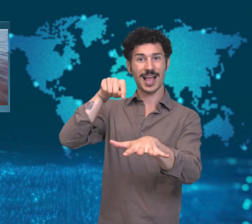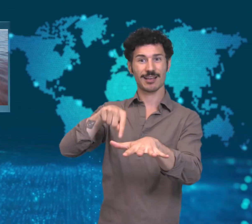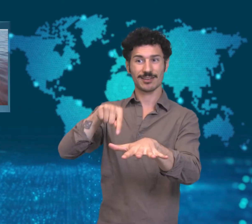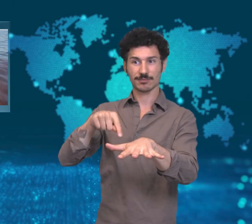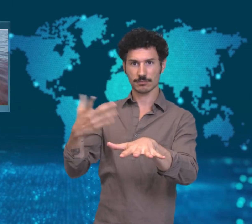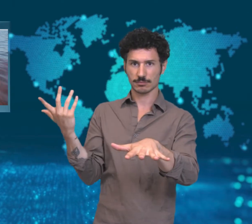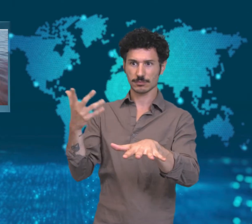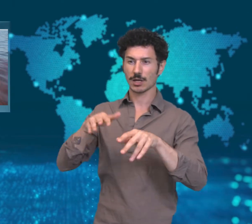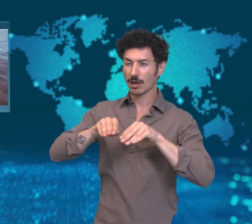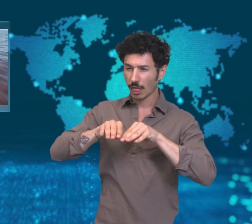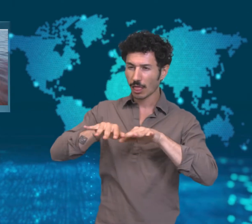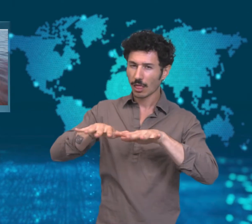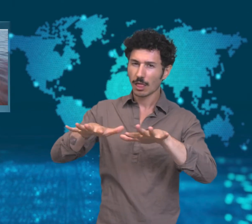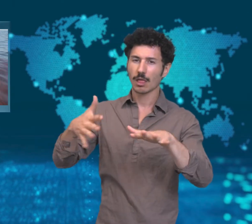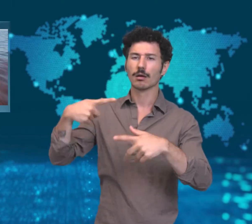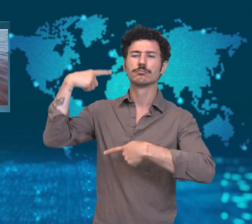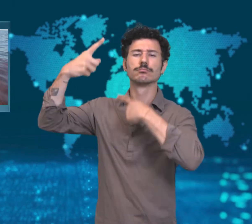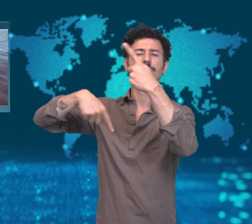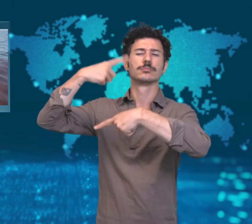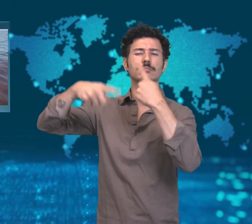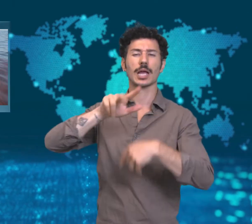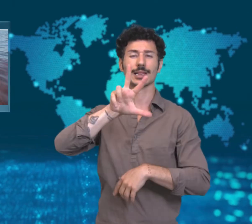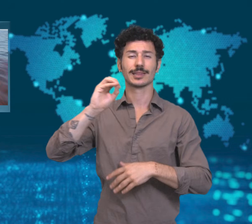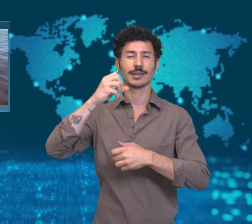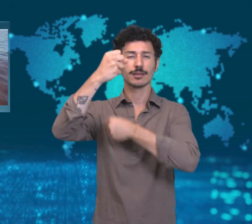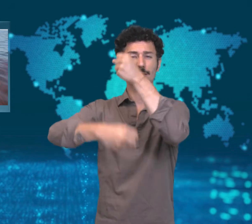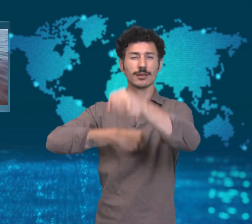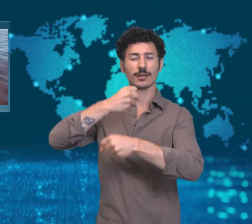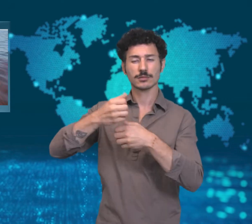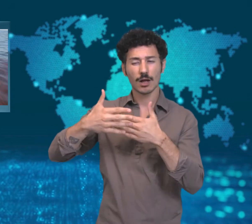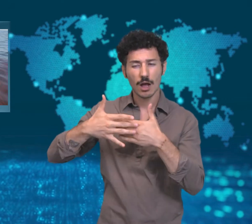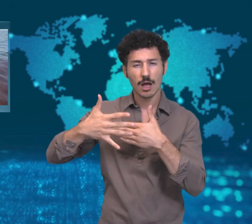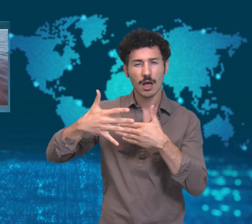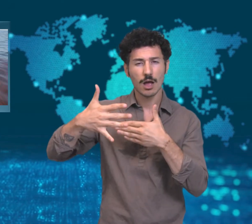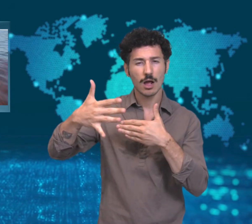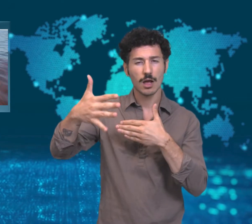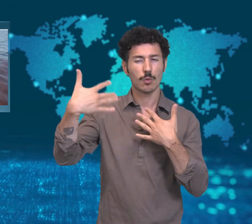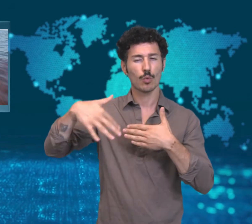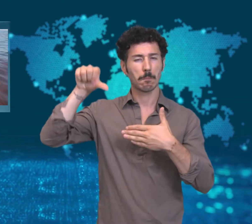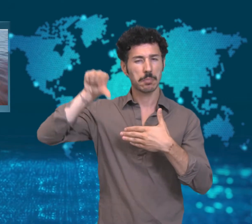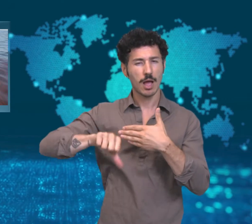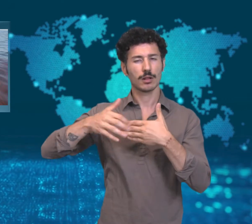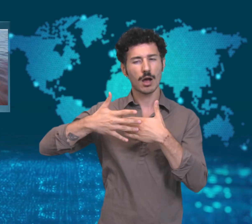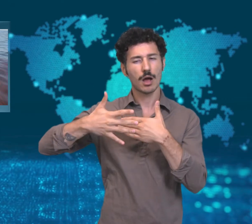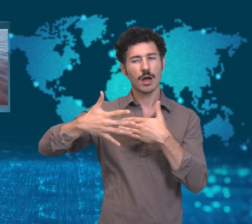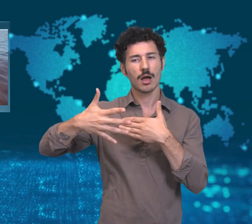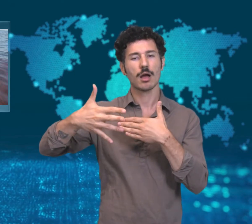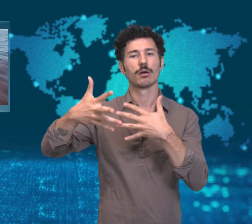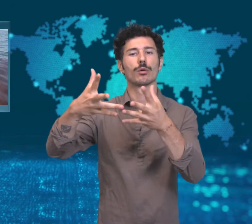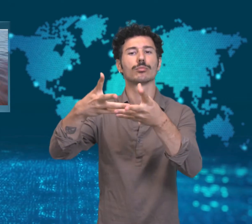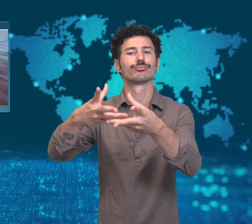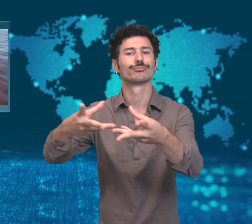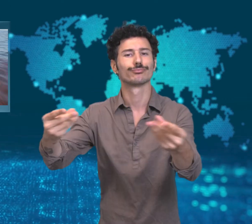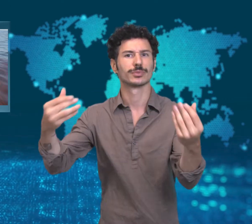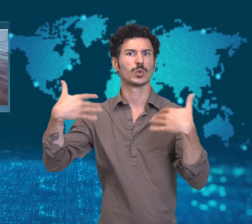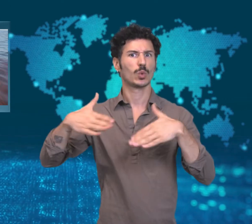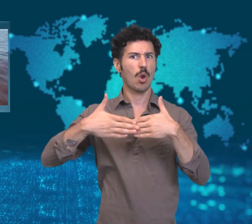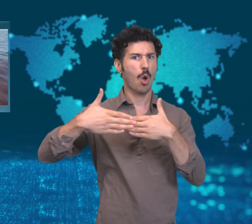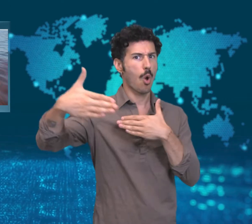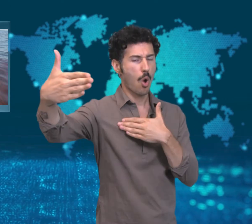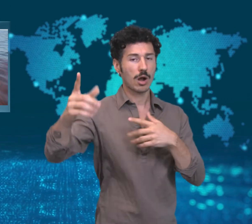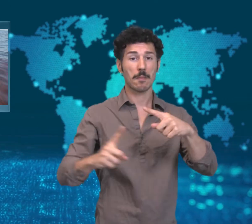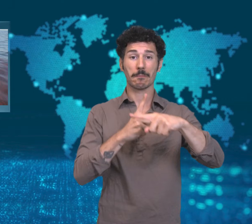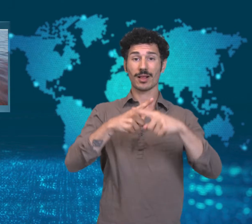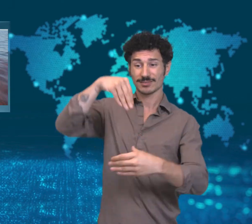The Green Dream, an environmental group in Yemen,